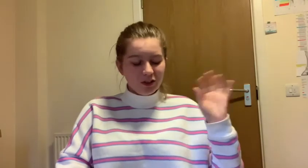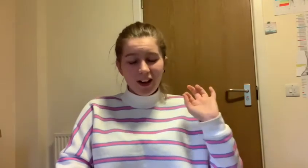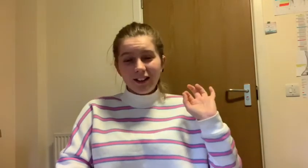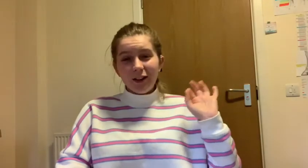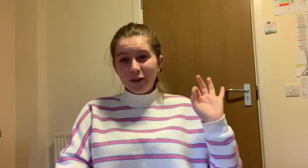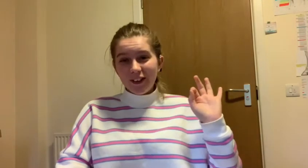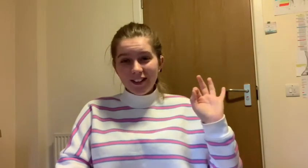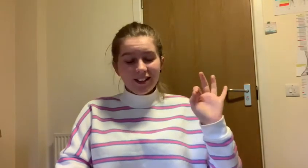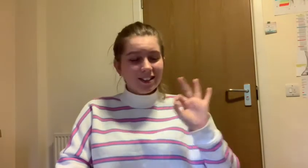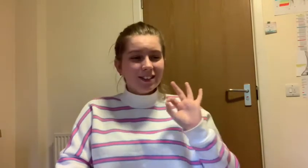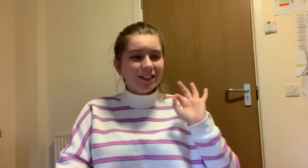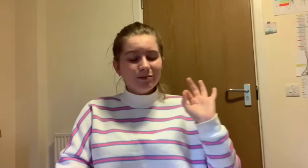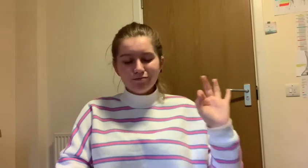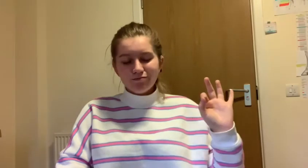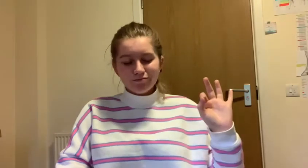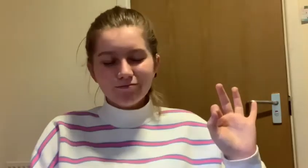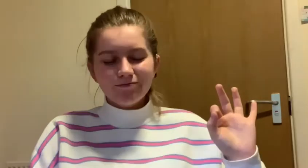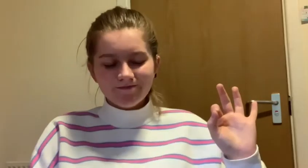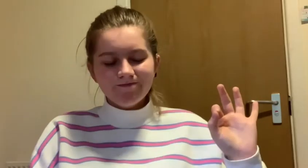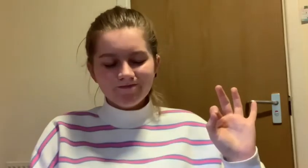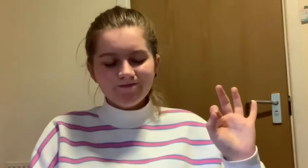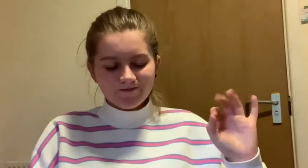and I love it, it's *chef kiss*